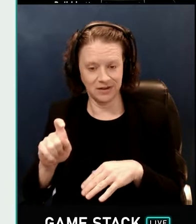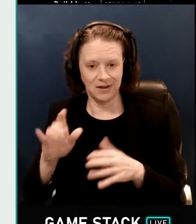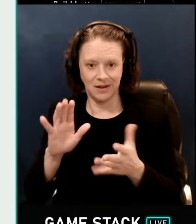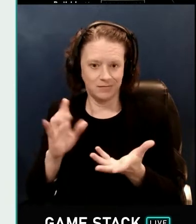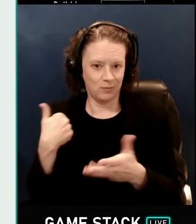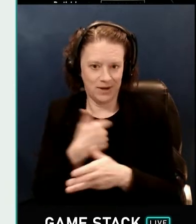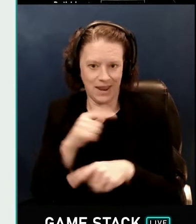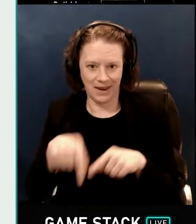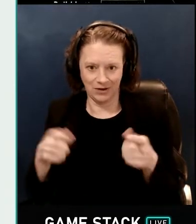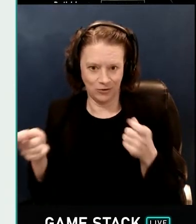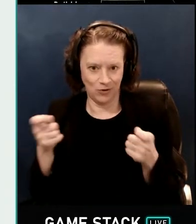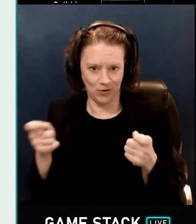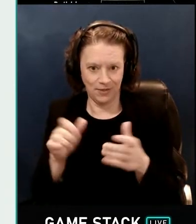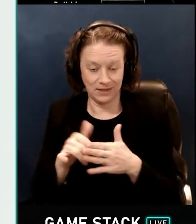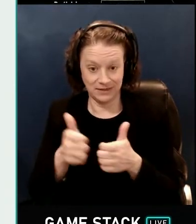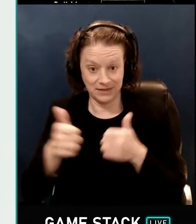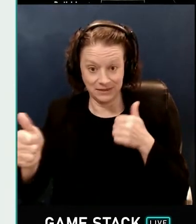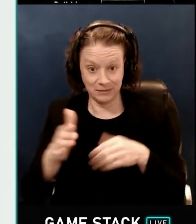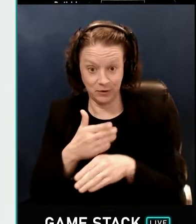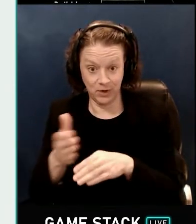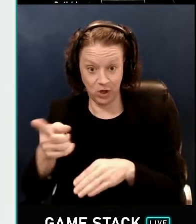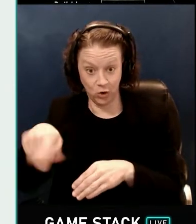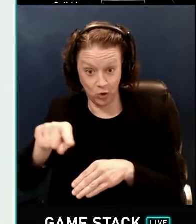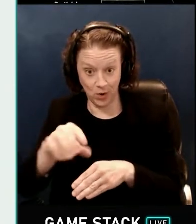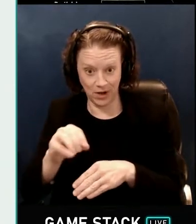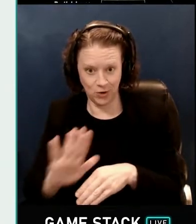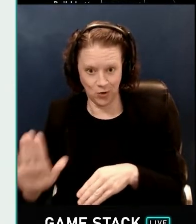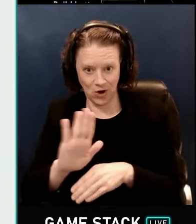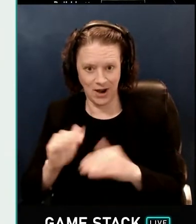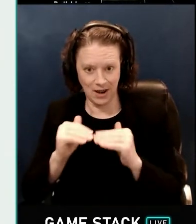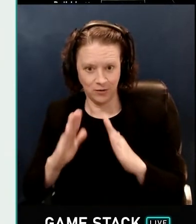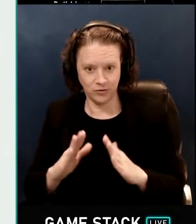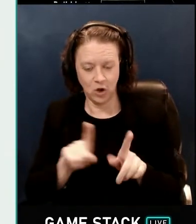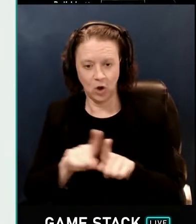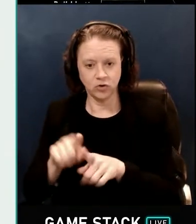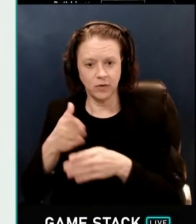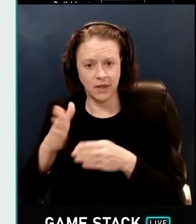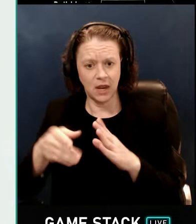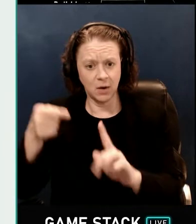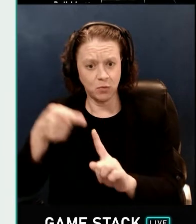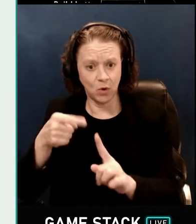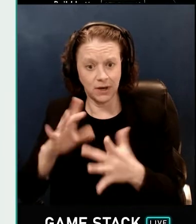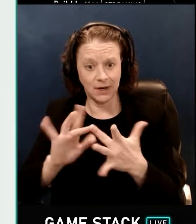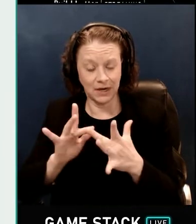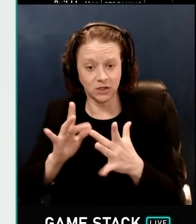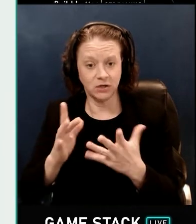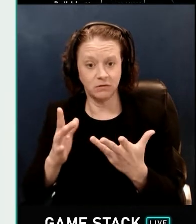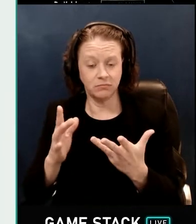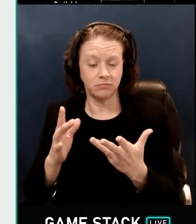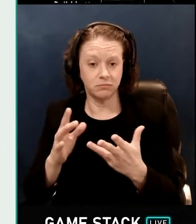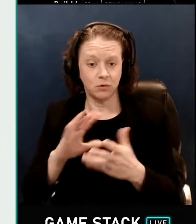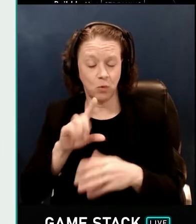Another important factor is your endpoint connection quality, so, we think Ethernet is better than Wi-Fi is better than 5G,